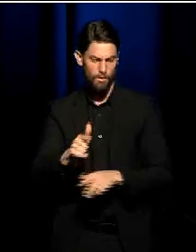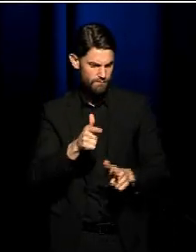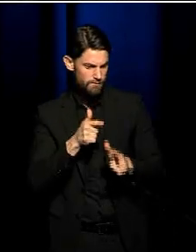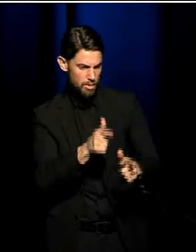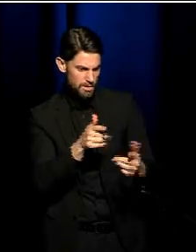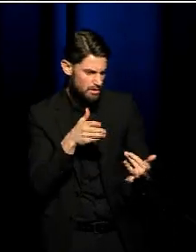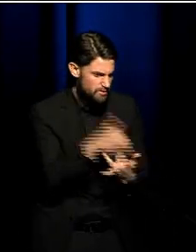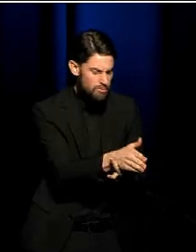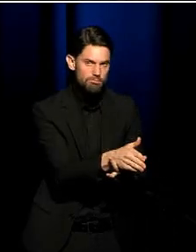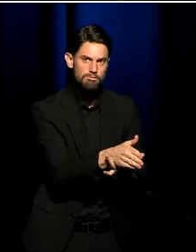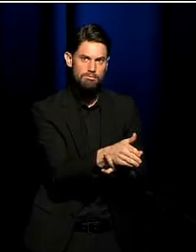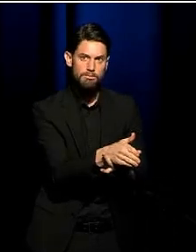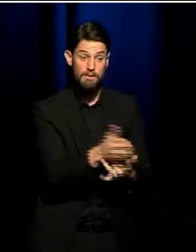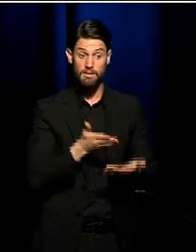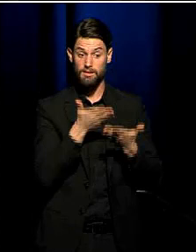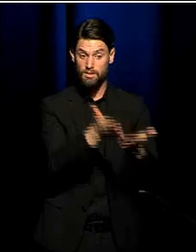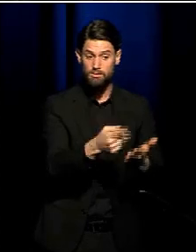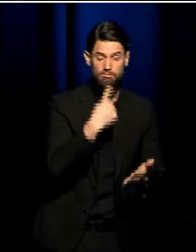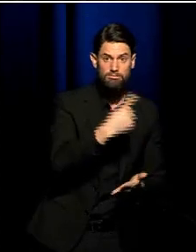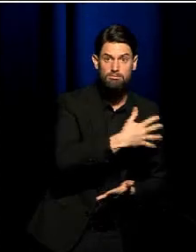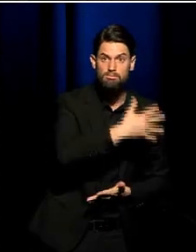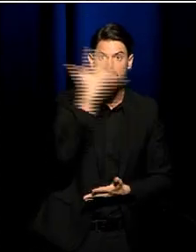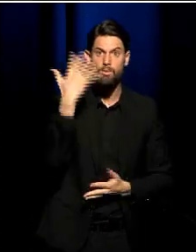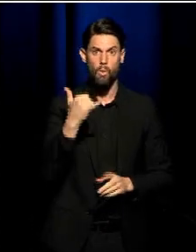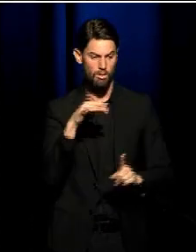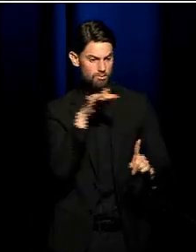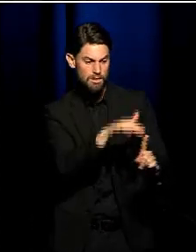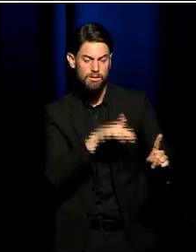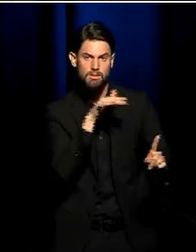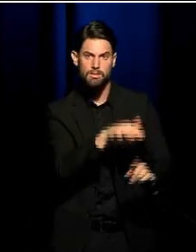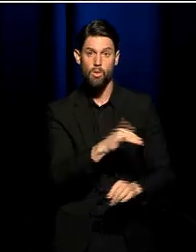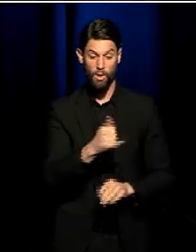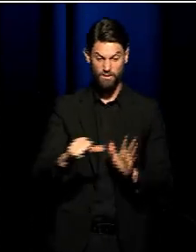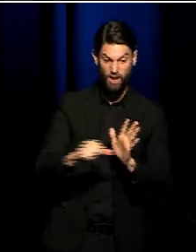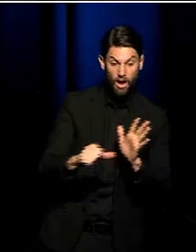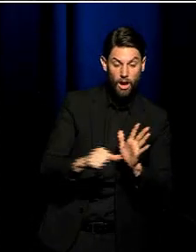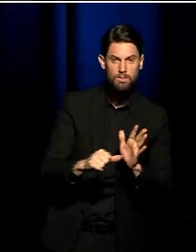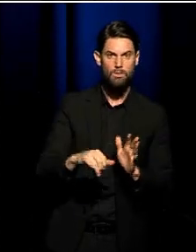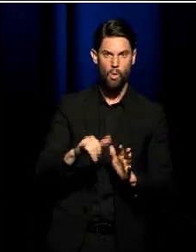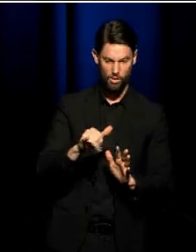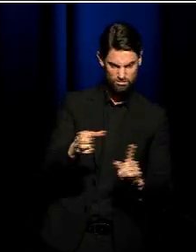humiliation and harassment, financial and economic abuse and significant